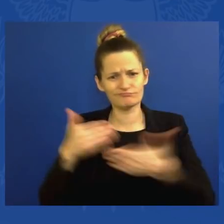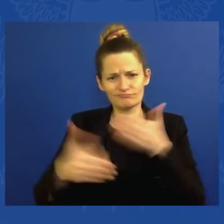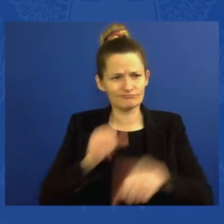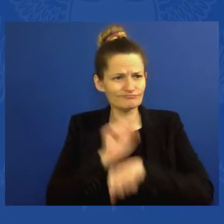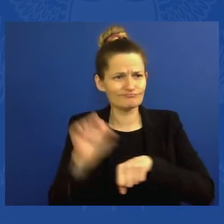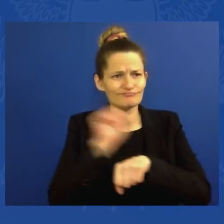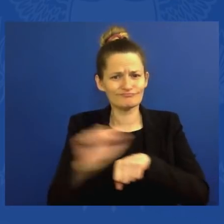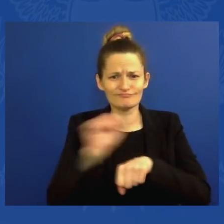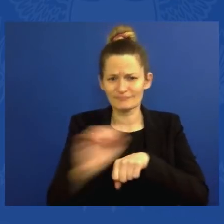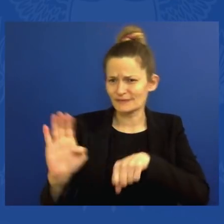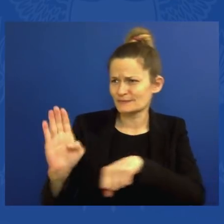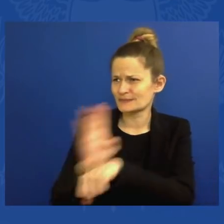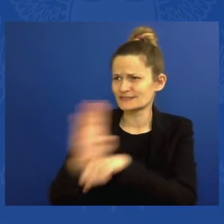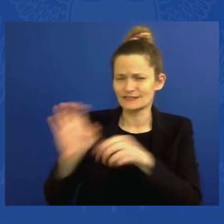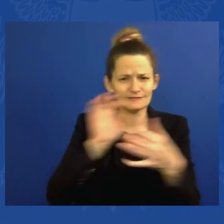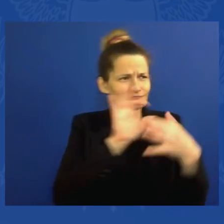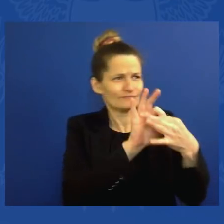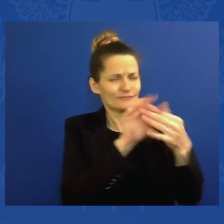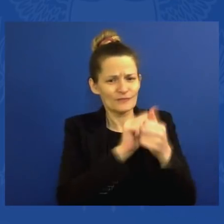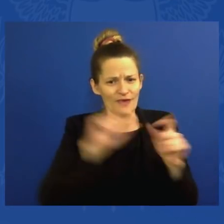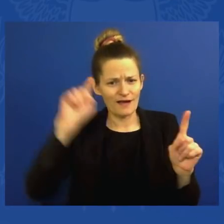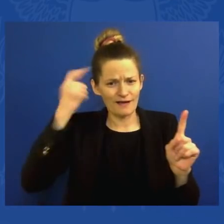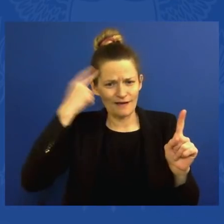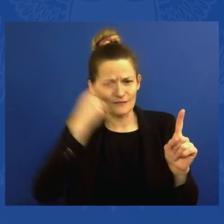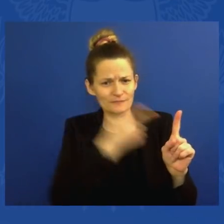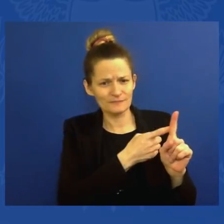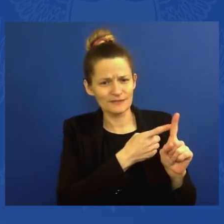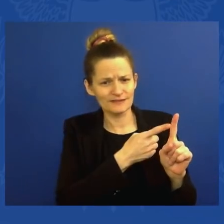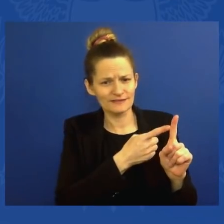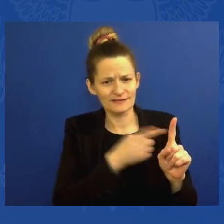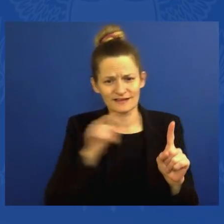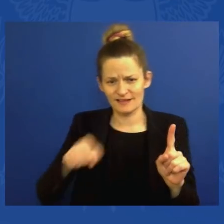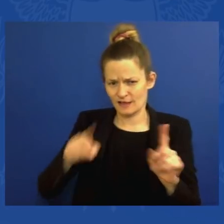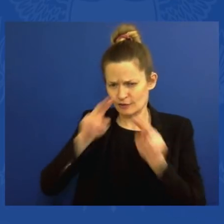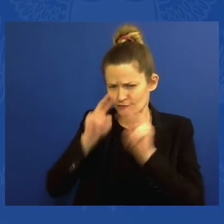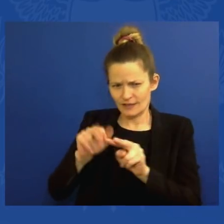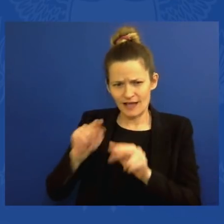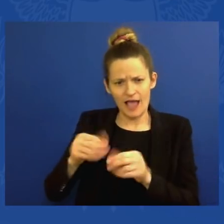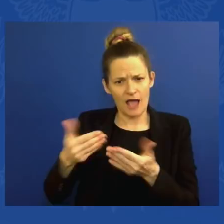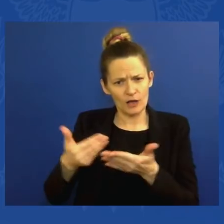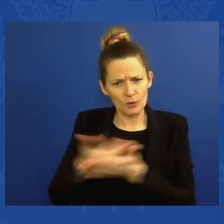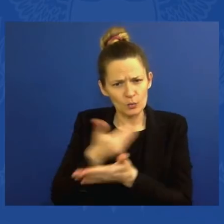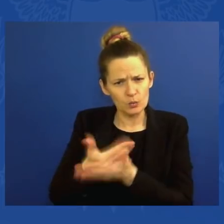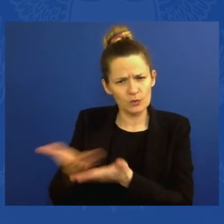and a 21st century infrastructure. That's why I'm excited by Siemens announcement